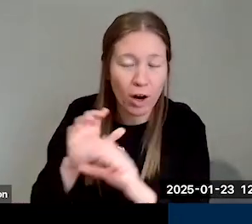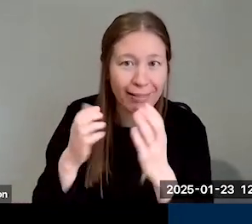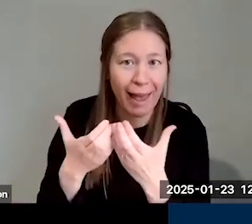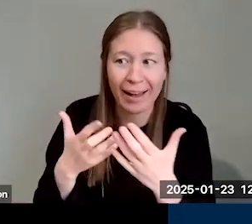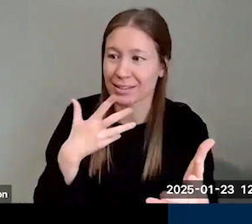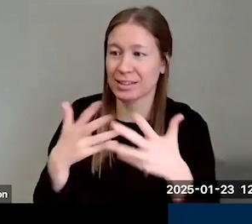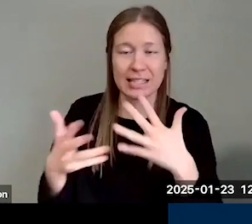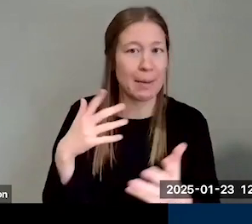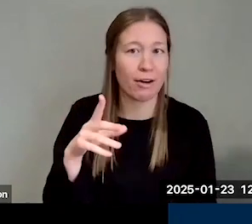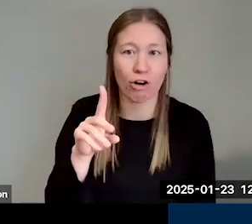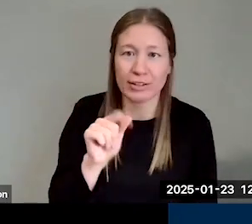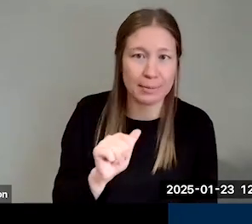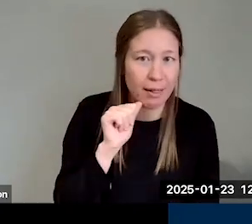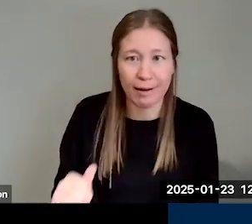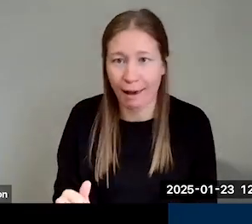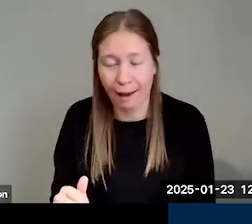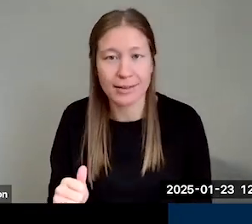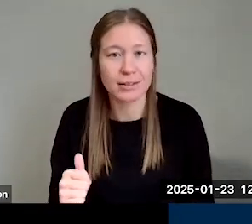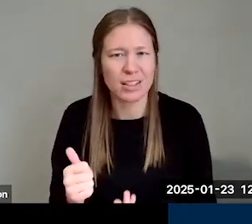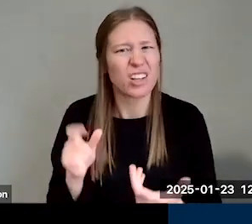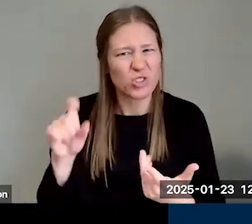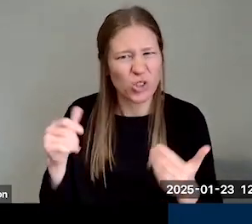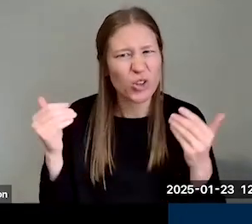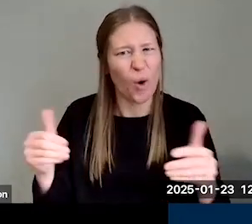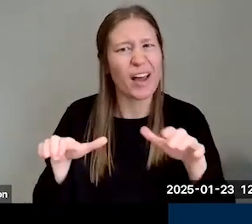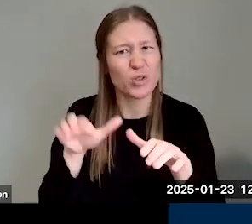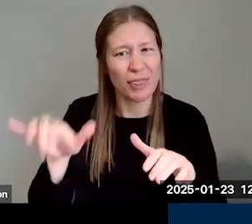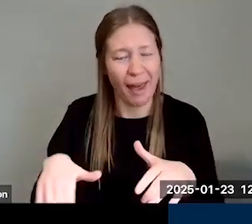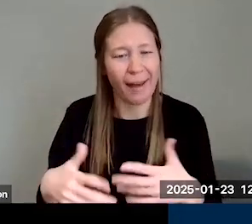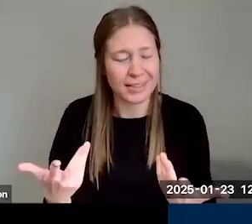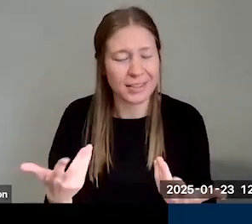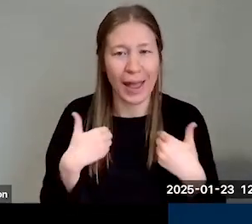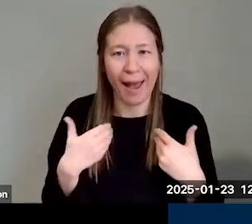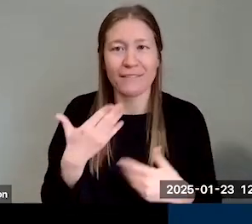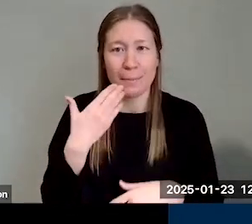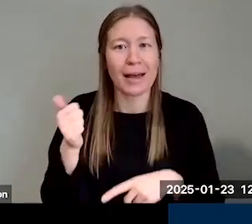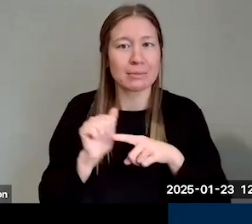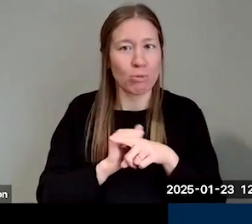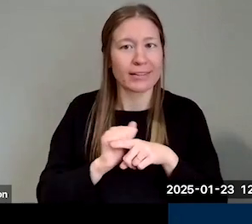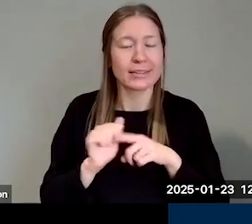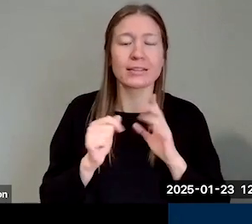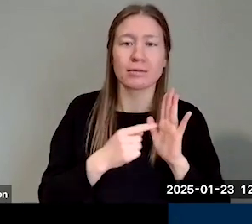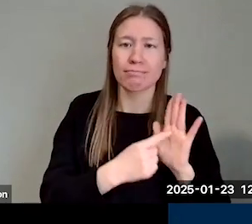you are absolutely in a position to do that. There's best practices that show that providing individuals